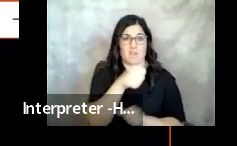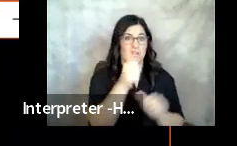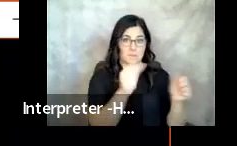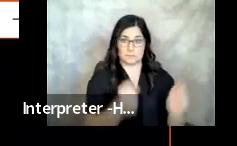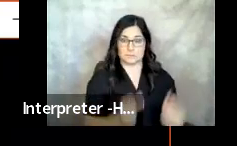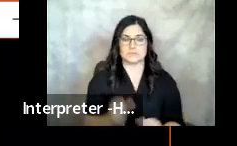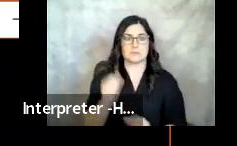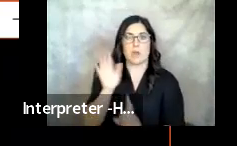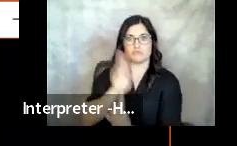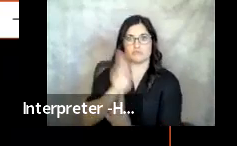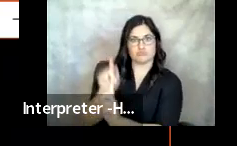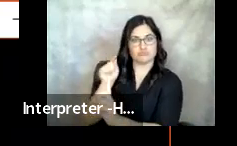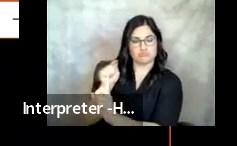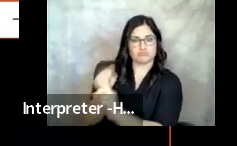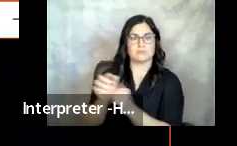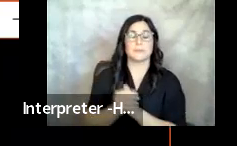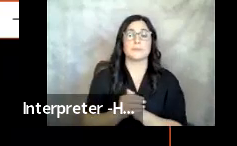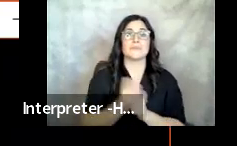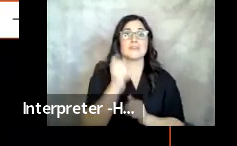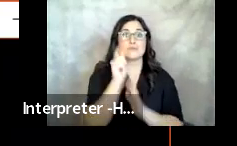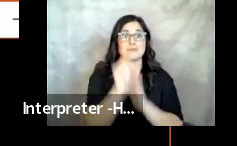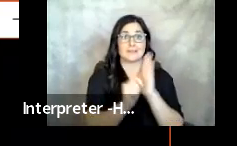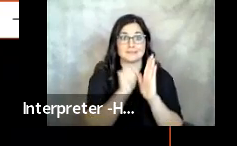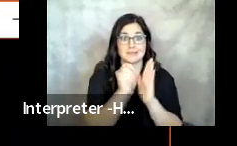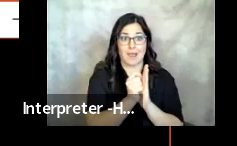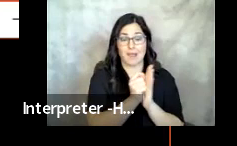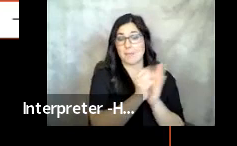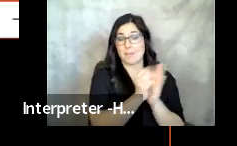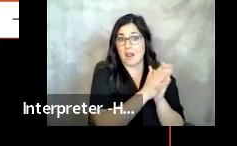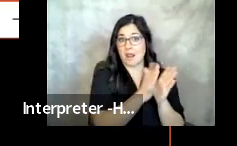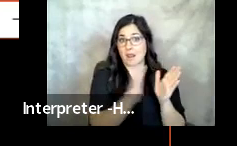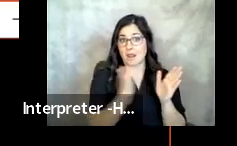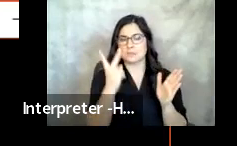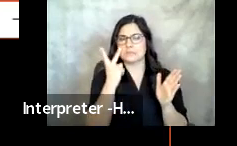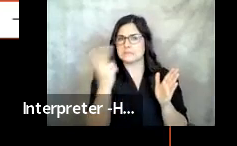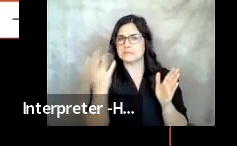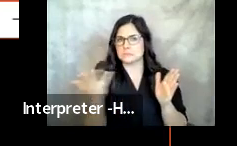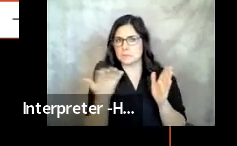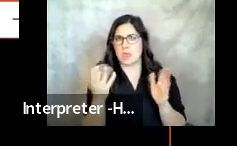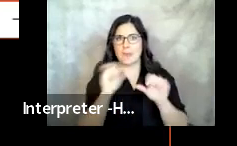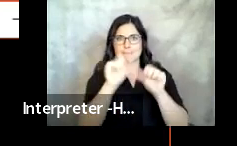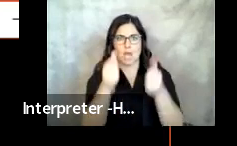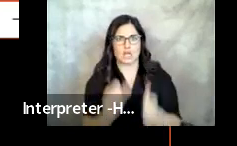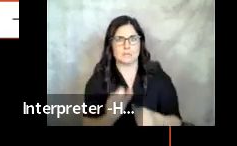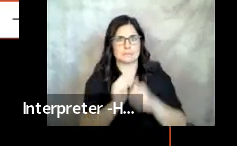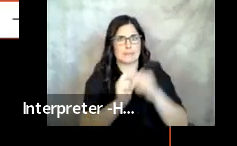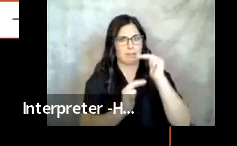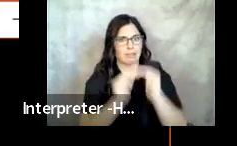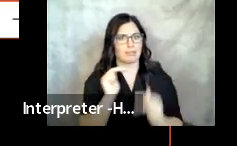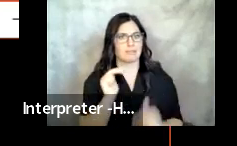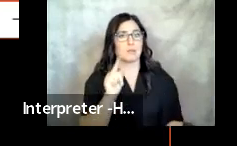All through that era, we see these these. Monuments go up. There's some 15 hundred.